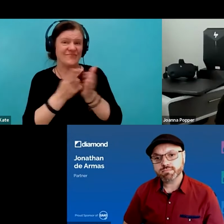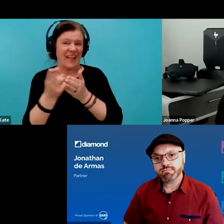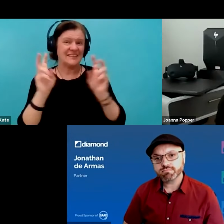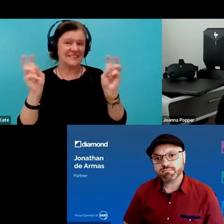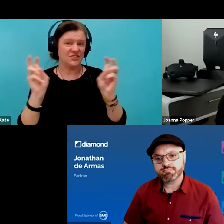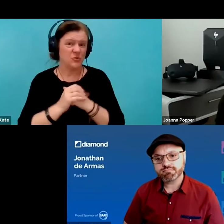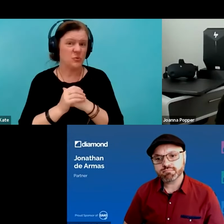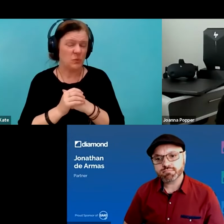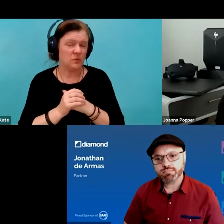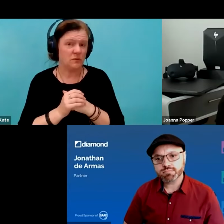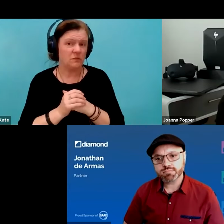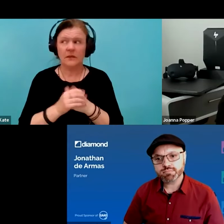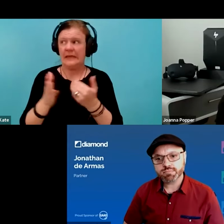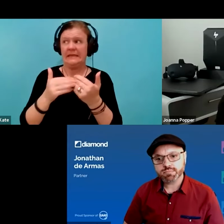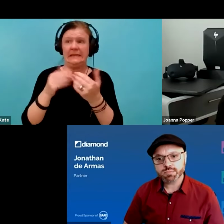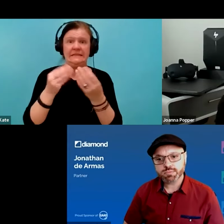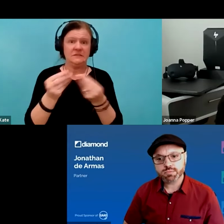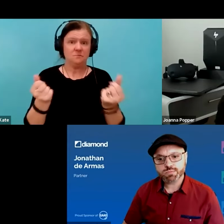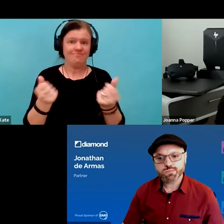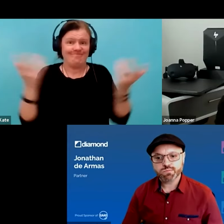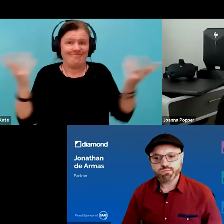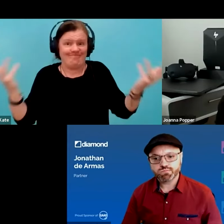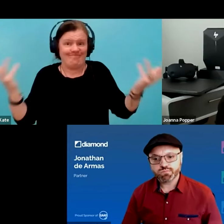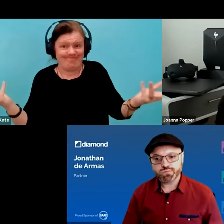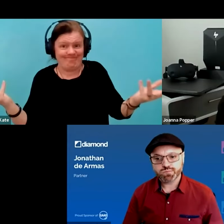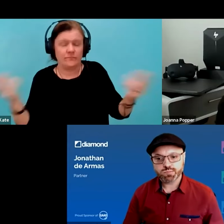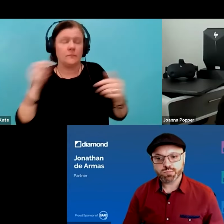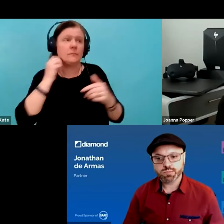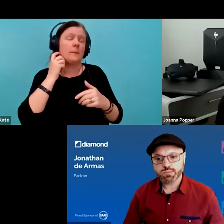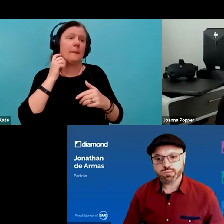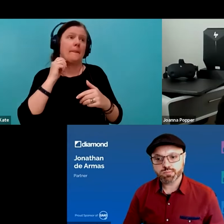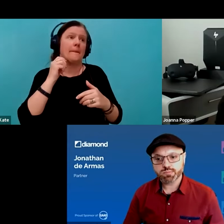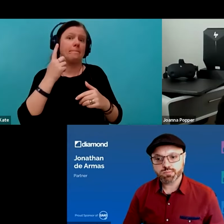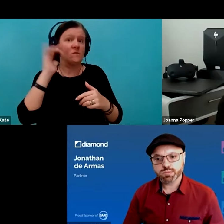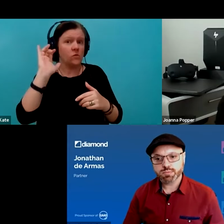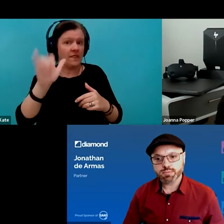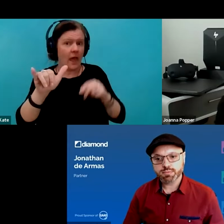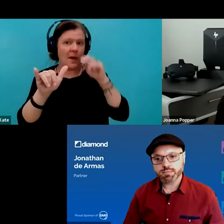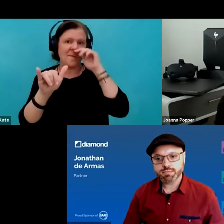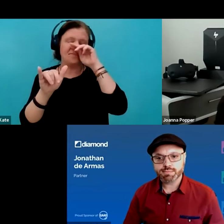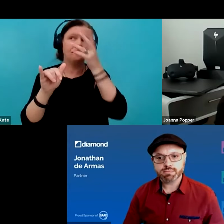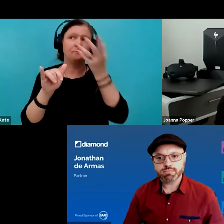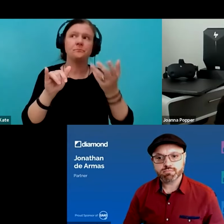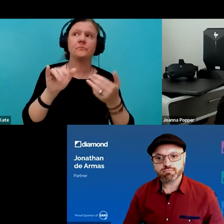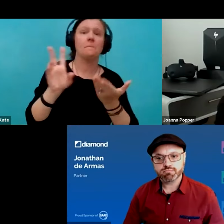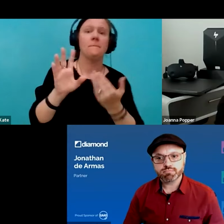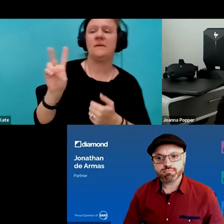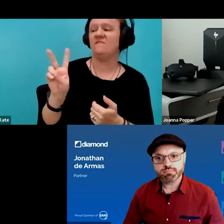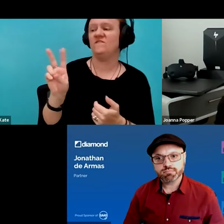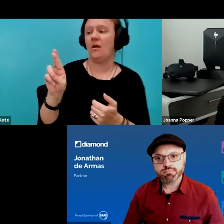know that there's an easy solution for it And so in that case, you know, maybe you know VR air wouldn't be the best